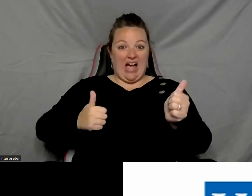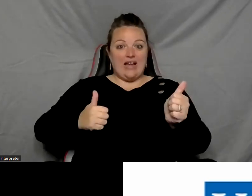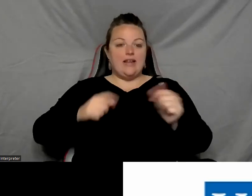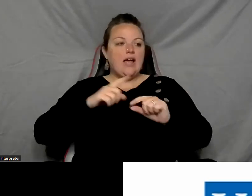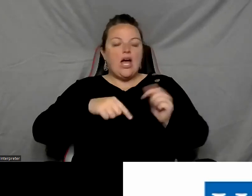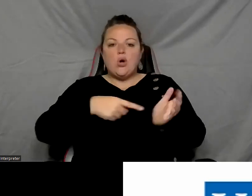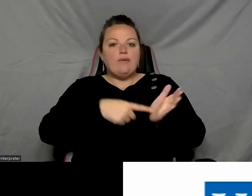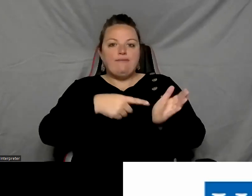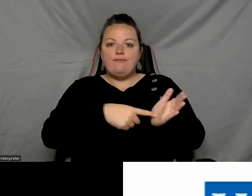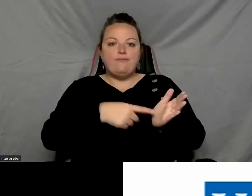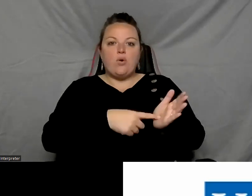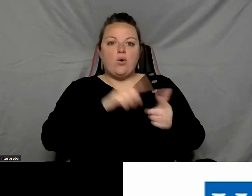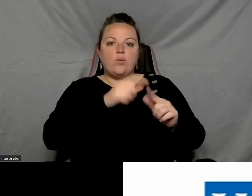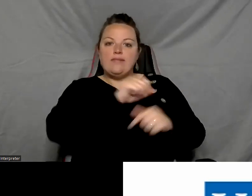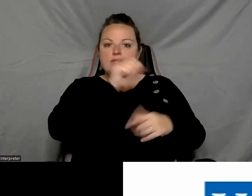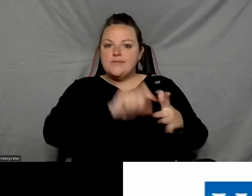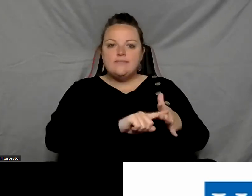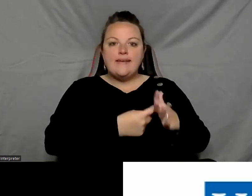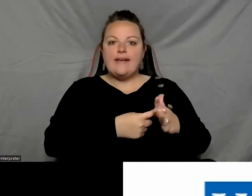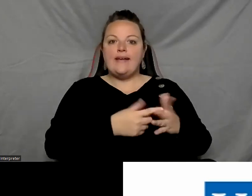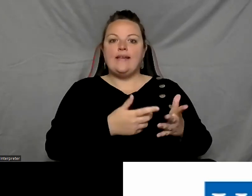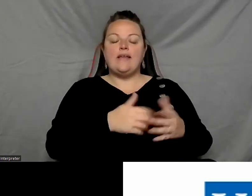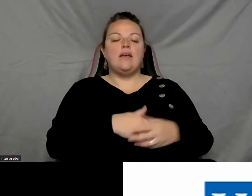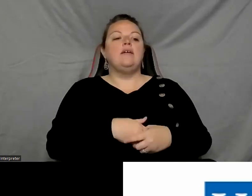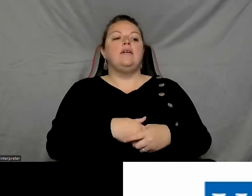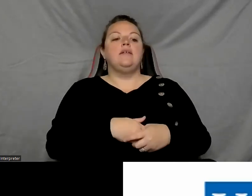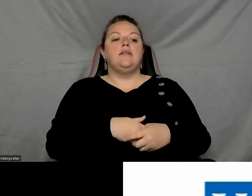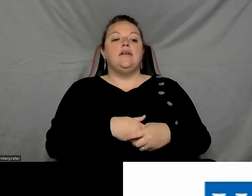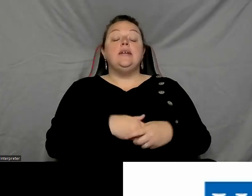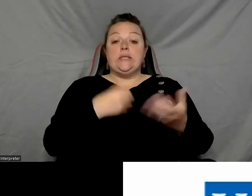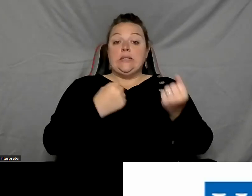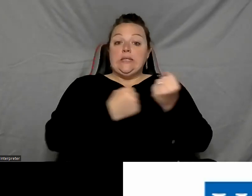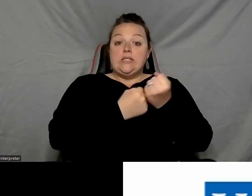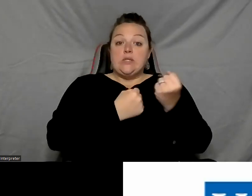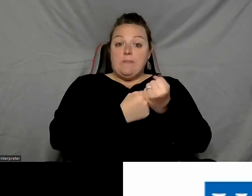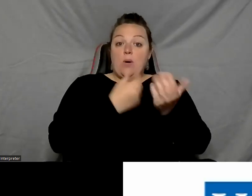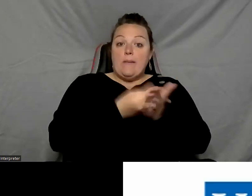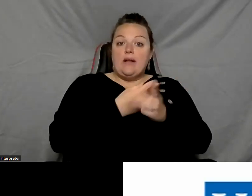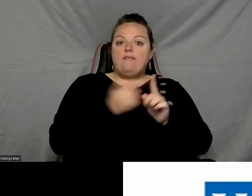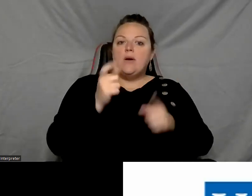at the time of the semester beginning. I ended up getting money support from my parents and